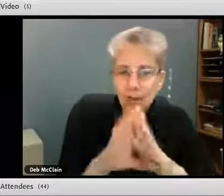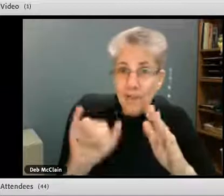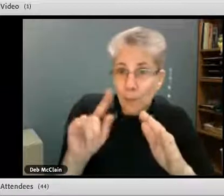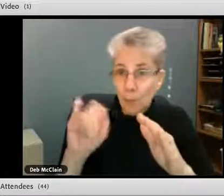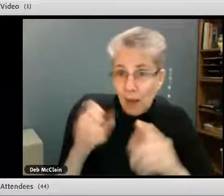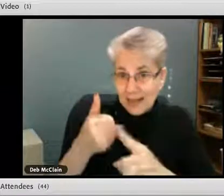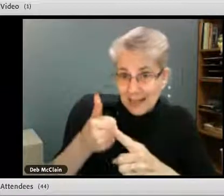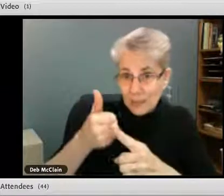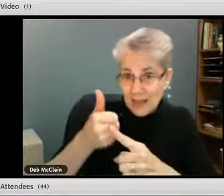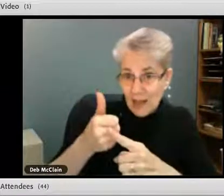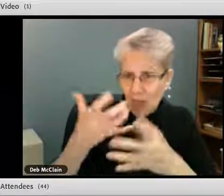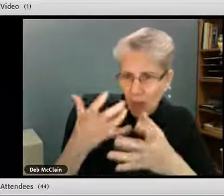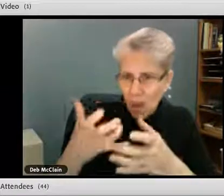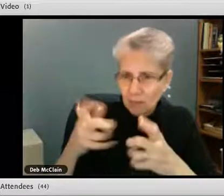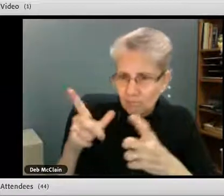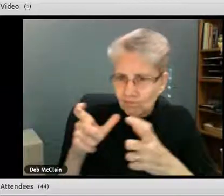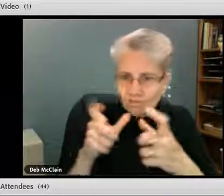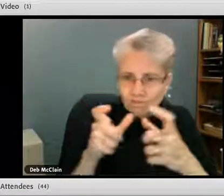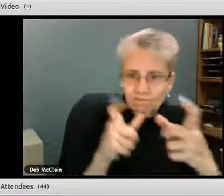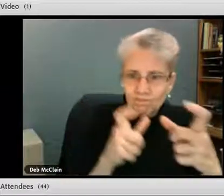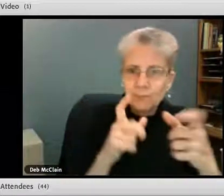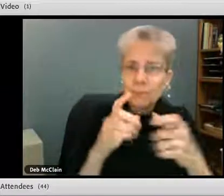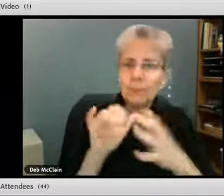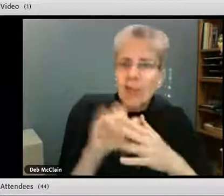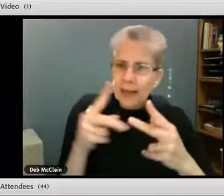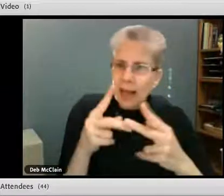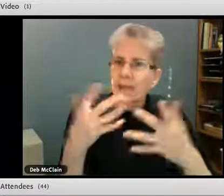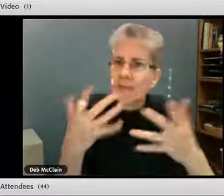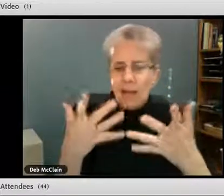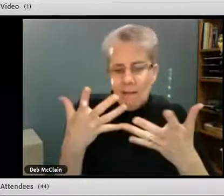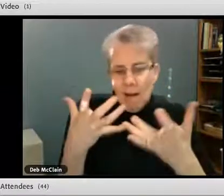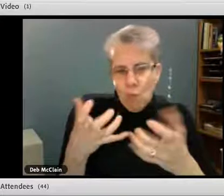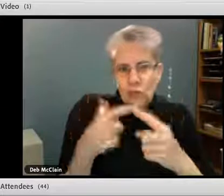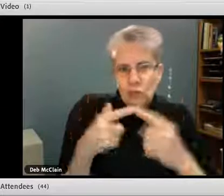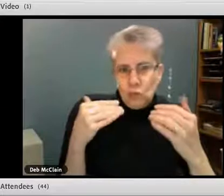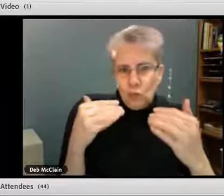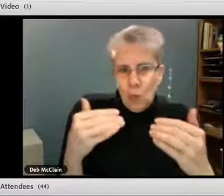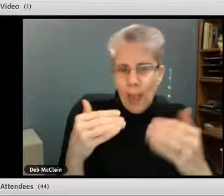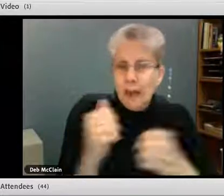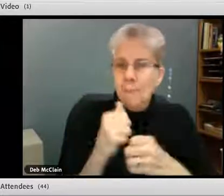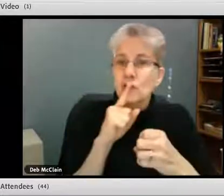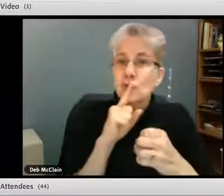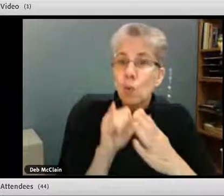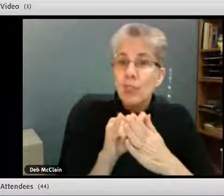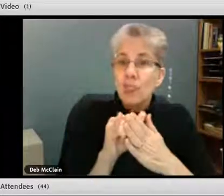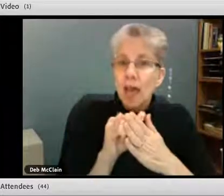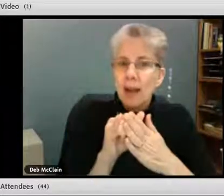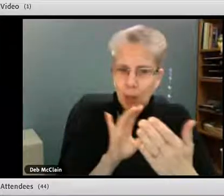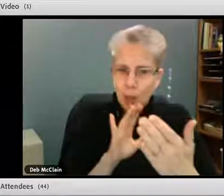All of that kind of stuff. I want to go ahead and make sure that I'm up close, personal, and that I know the pictures.